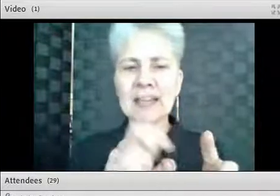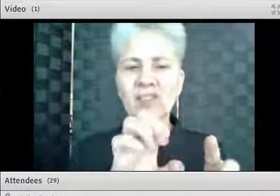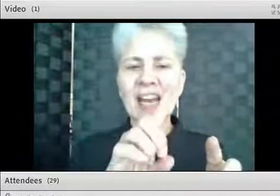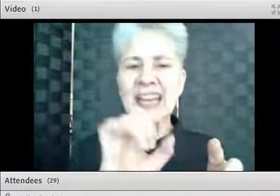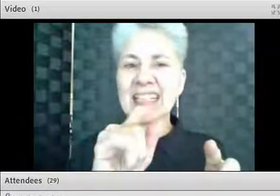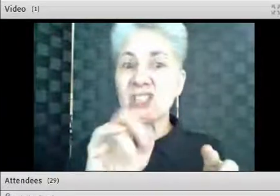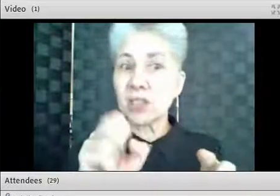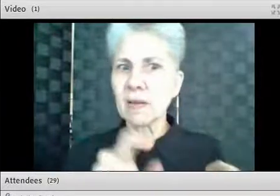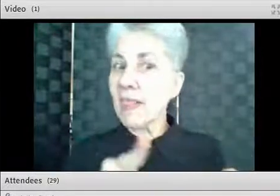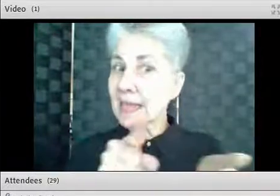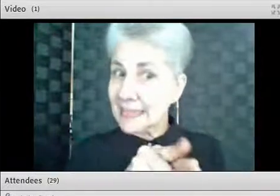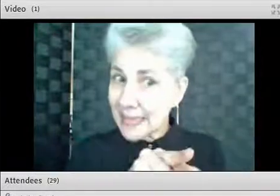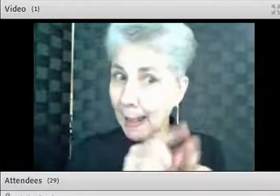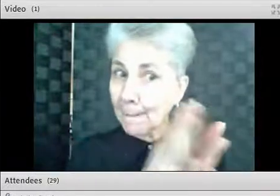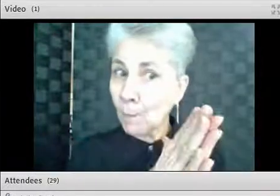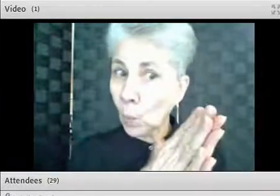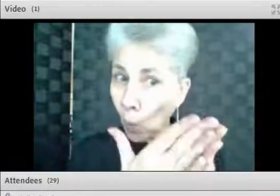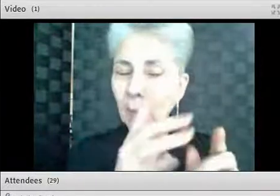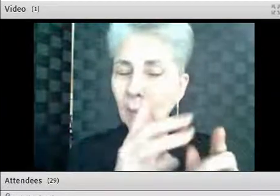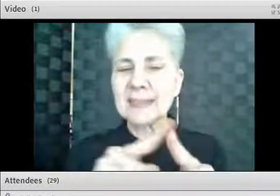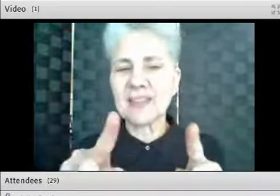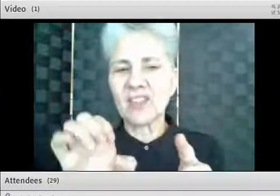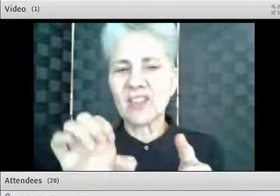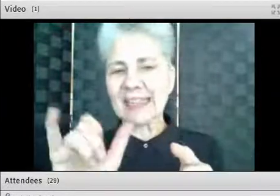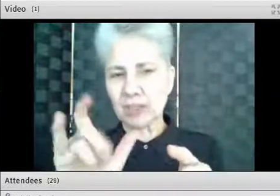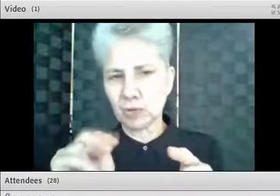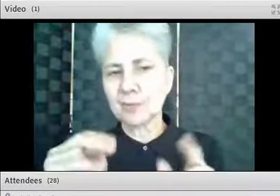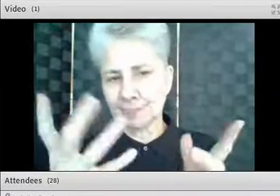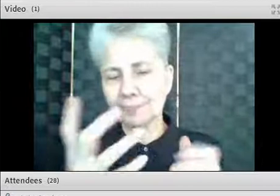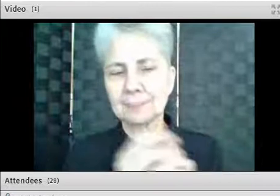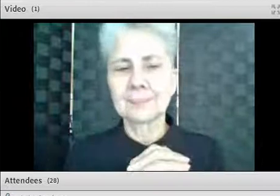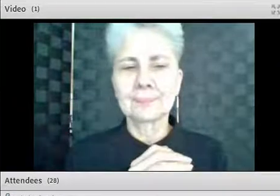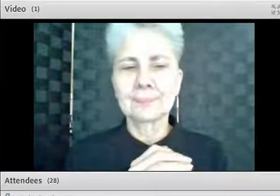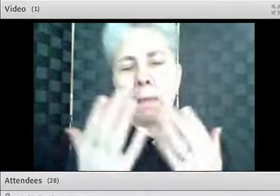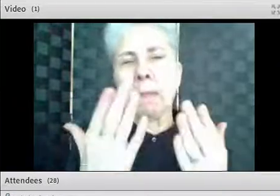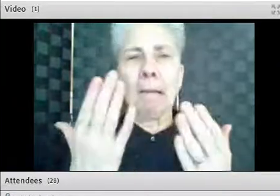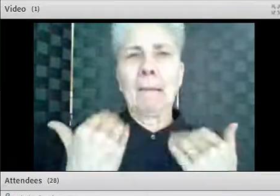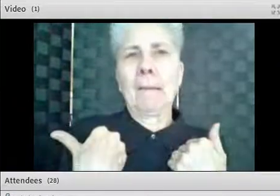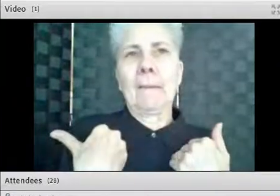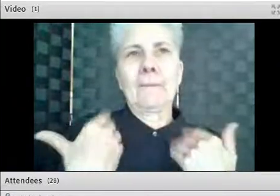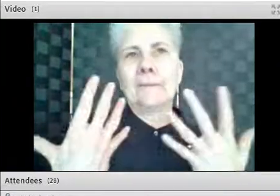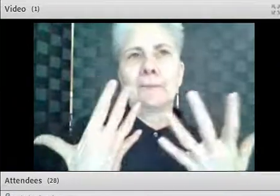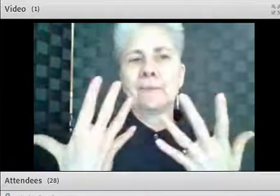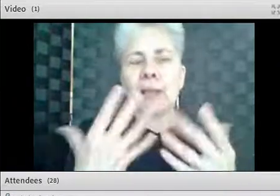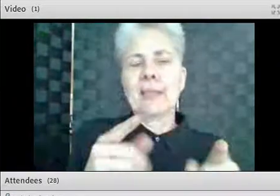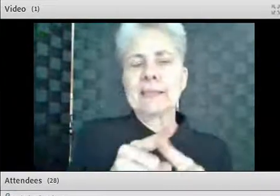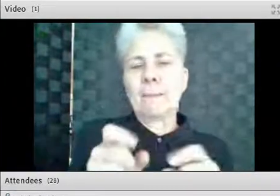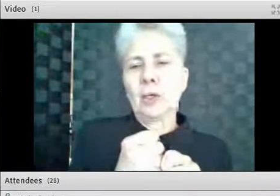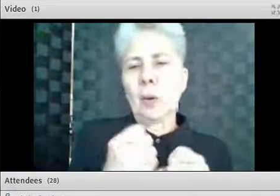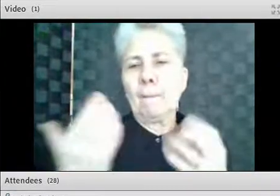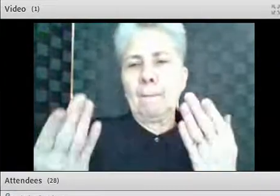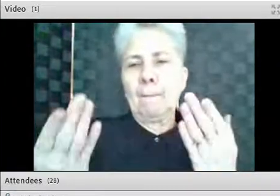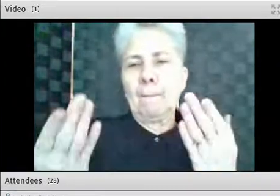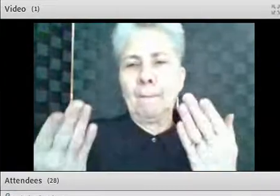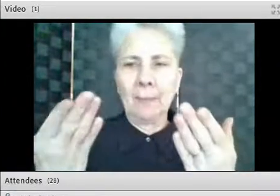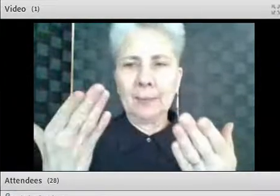okay, which would, yeah, may have -- within the same year, publication year.